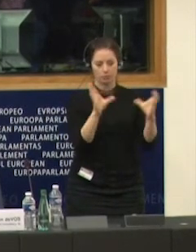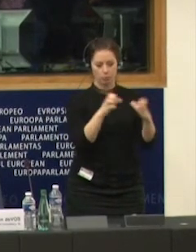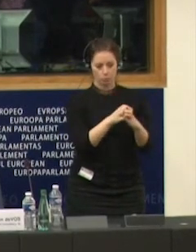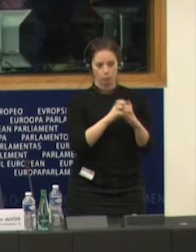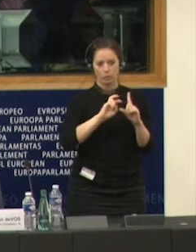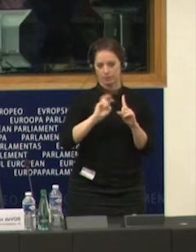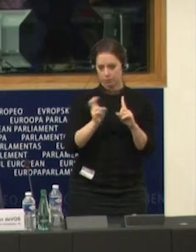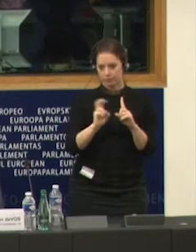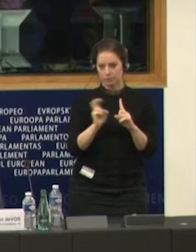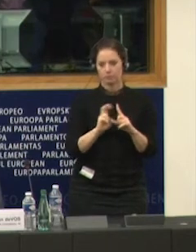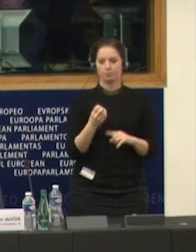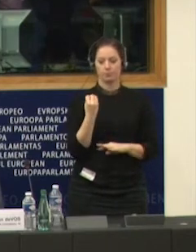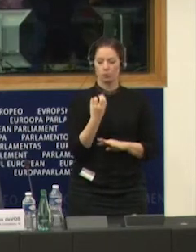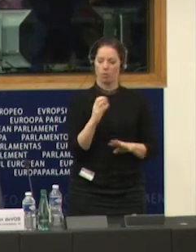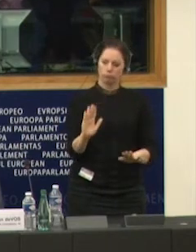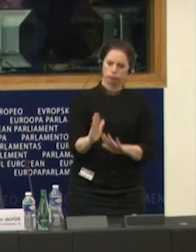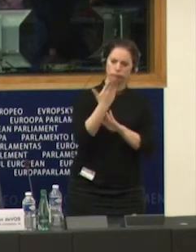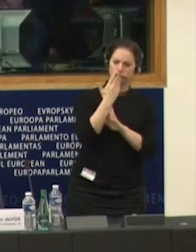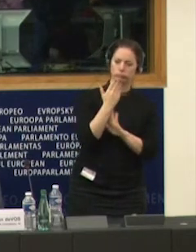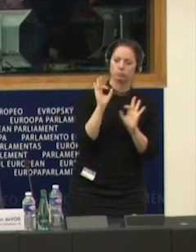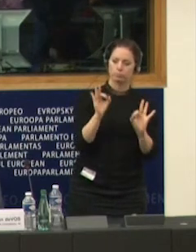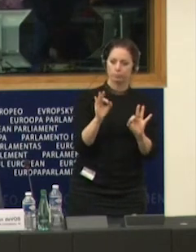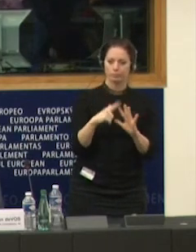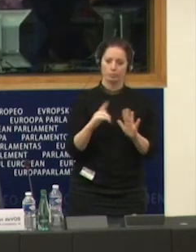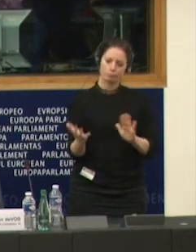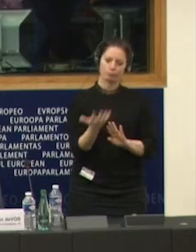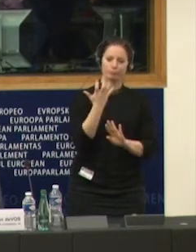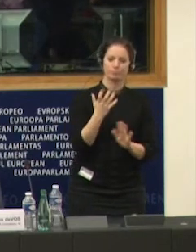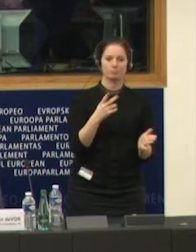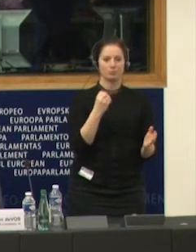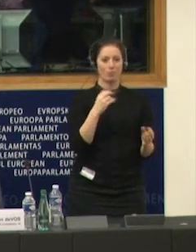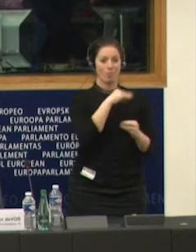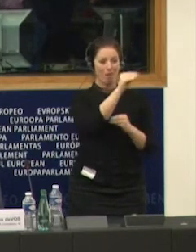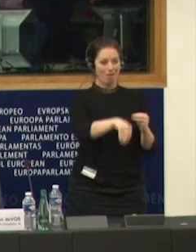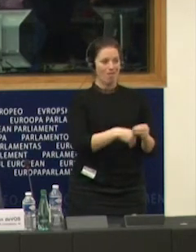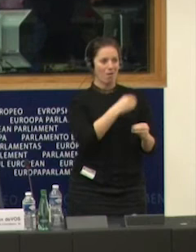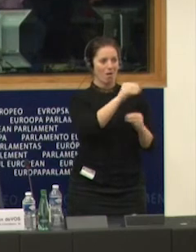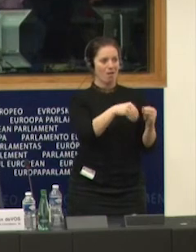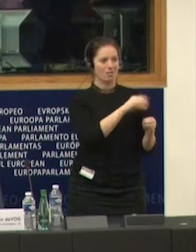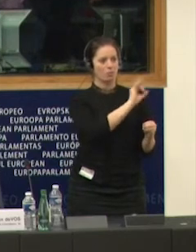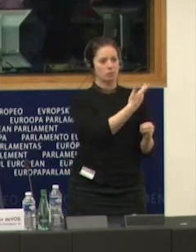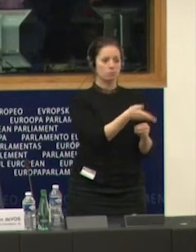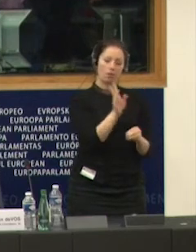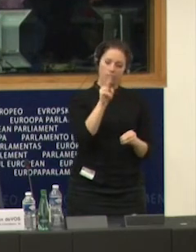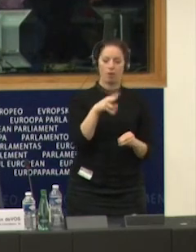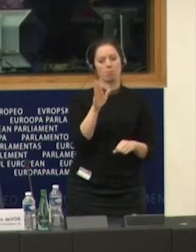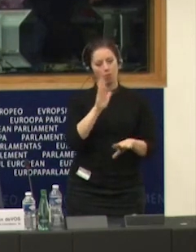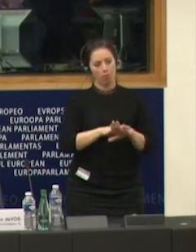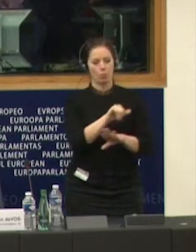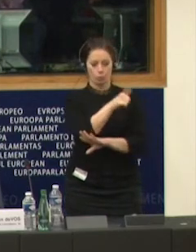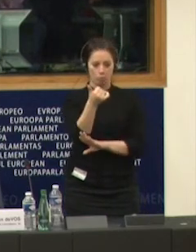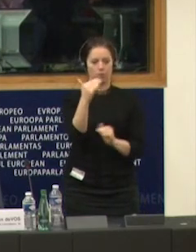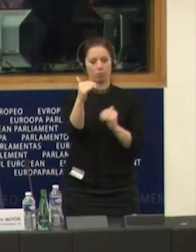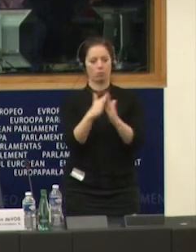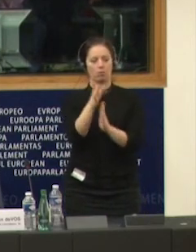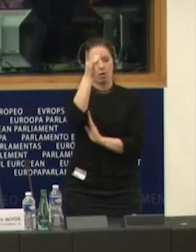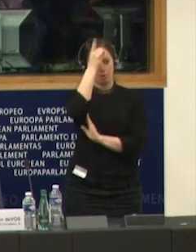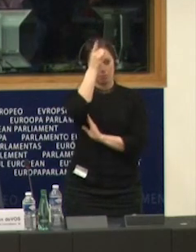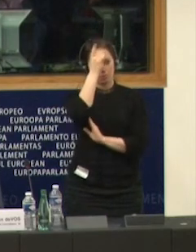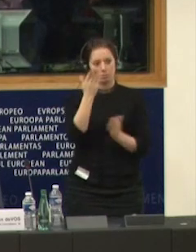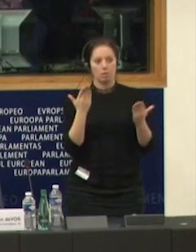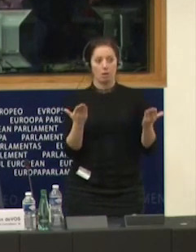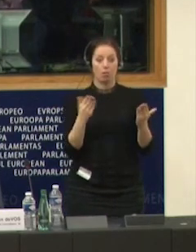theoretical courses. The theory is organised in a vocational school. Practice in a company setting or in a vocational training workshop.